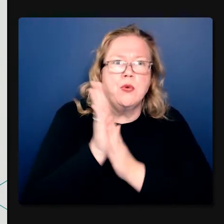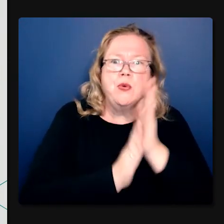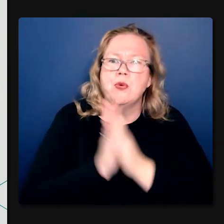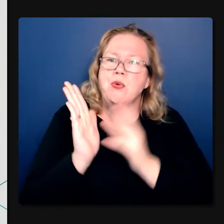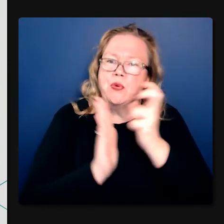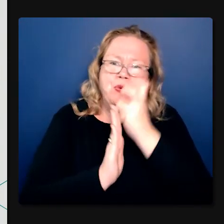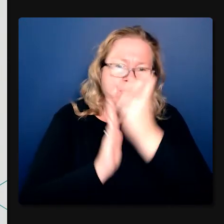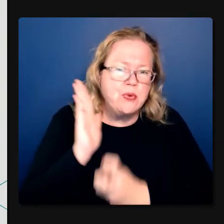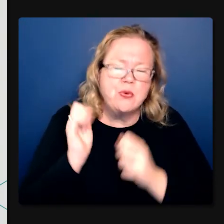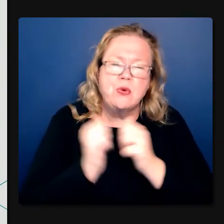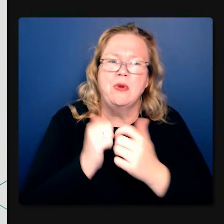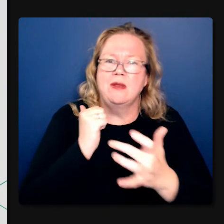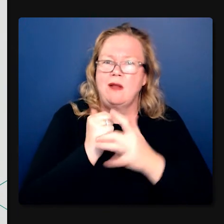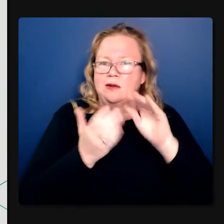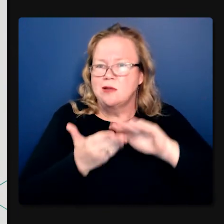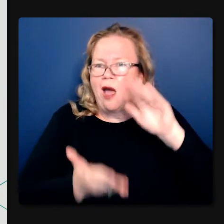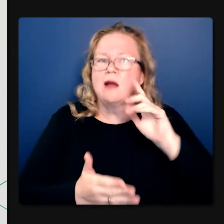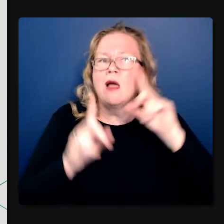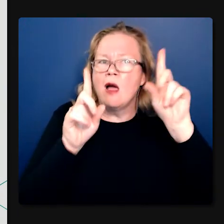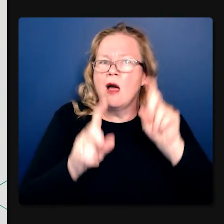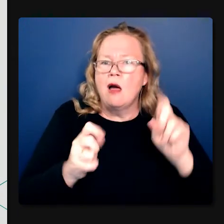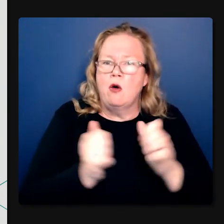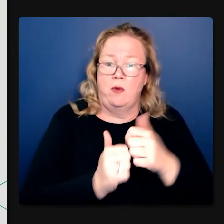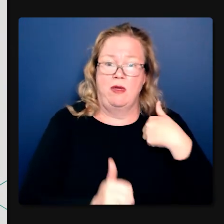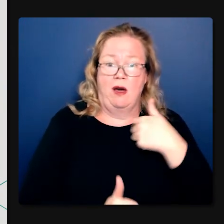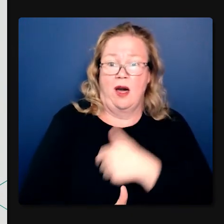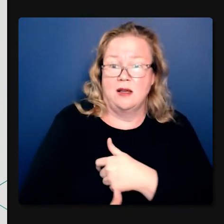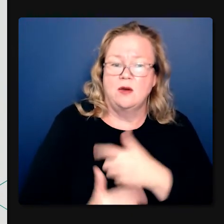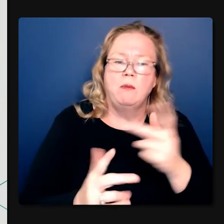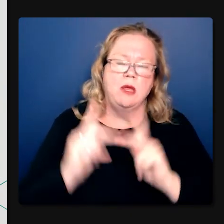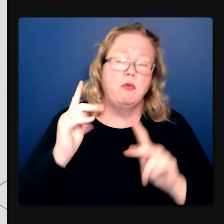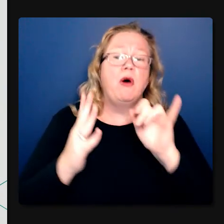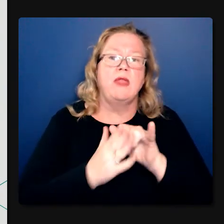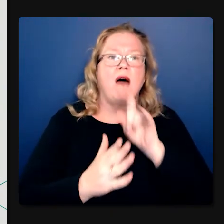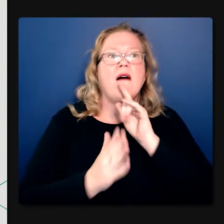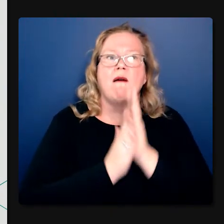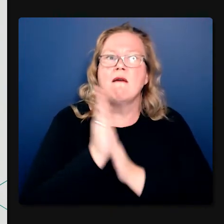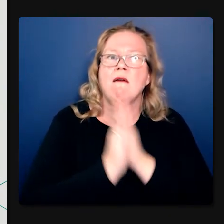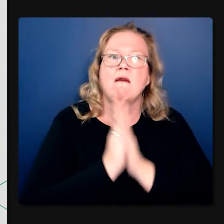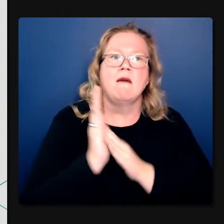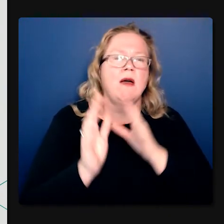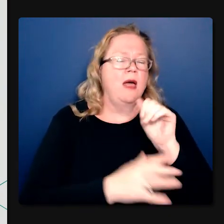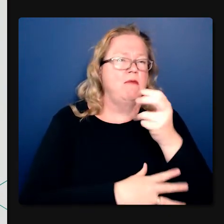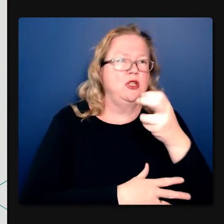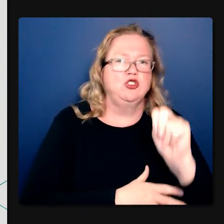to dive into the tech stack and want to experiment with us. We're looking for folks that are ambitious.